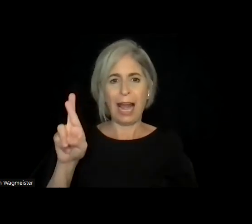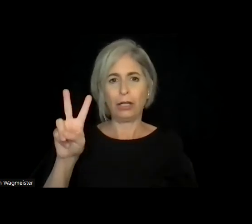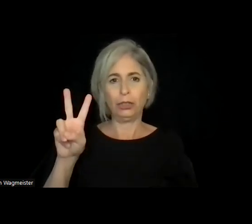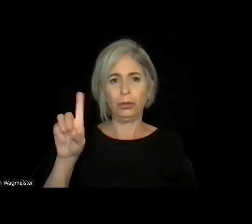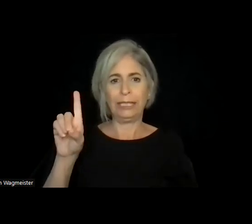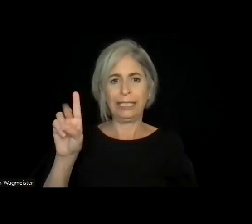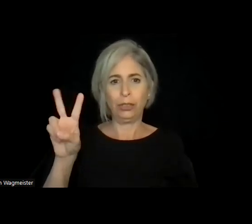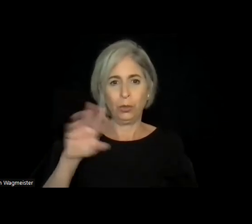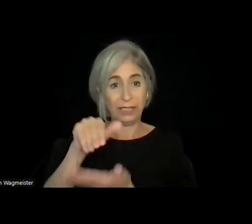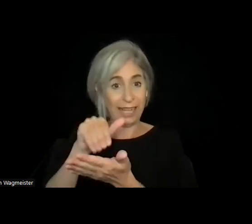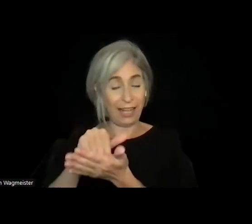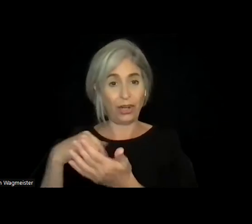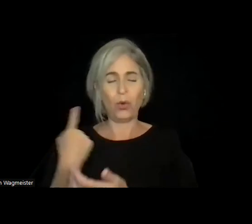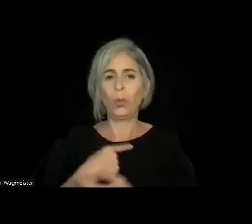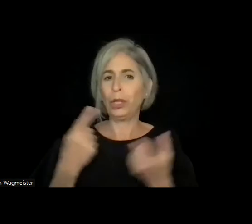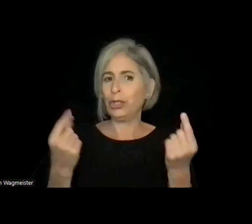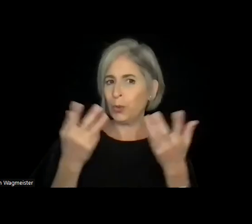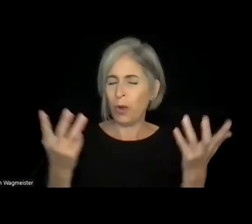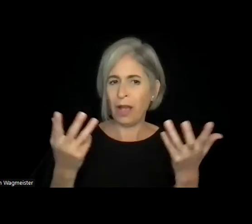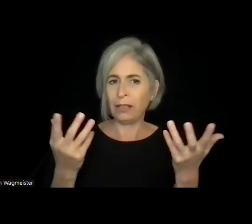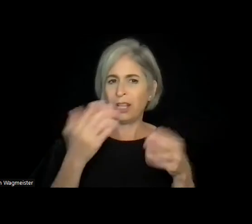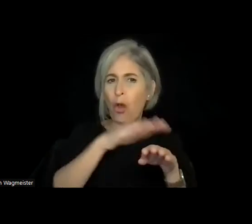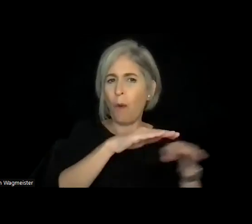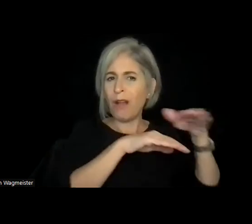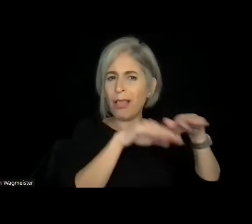lot of the discussions that I have. Something that we do in the